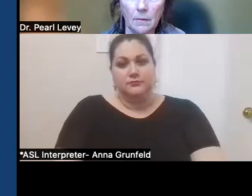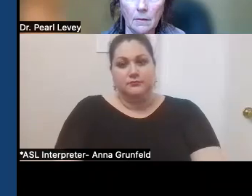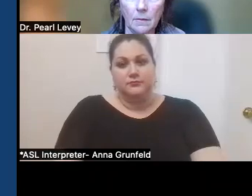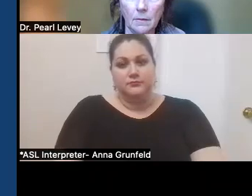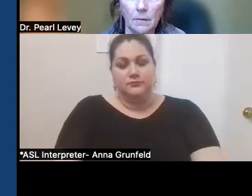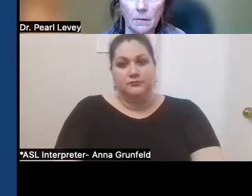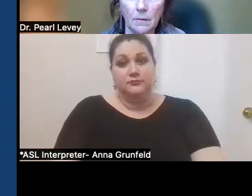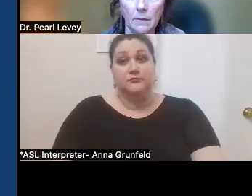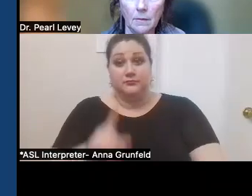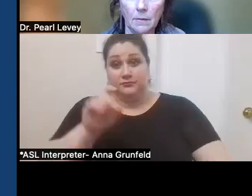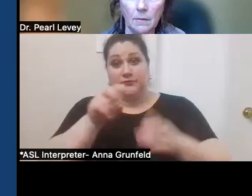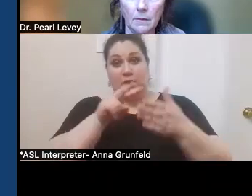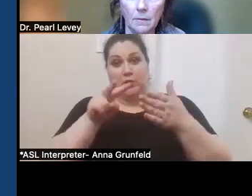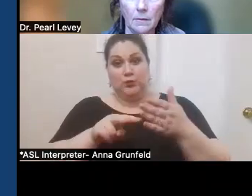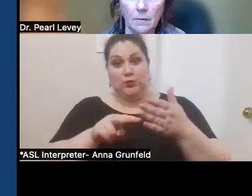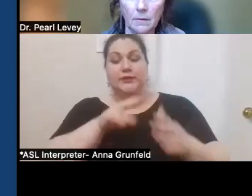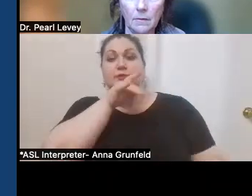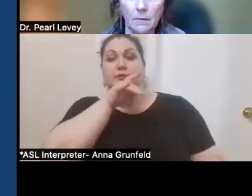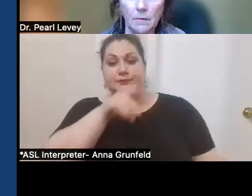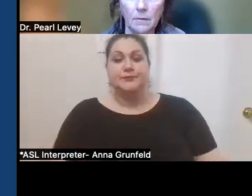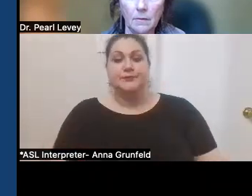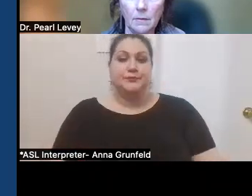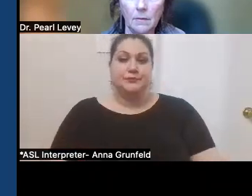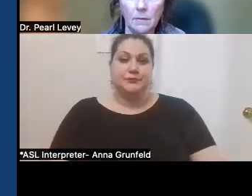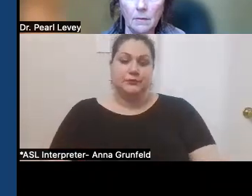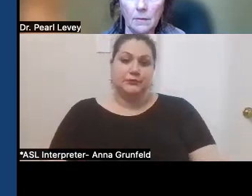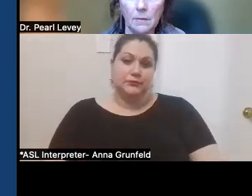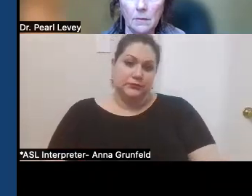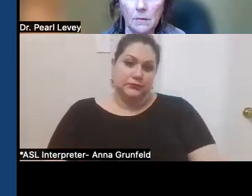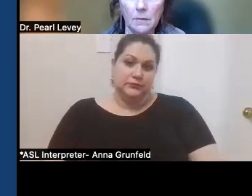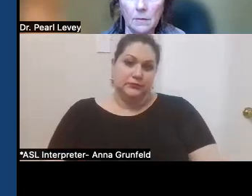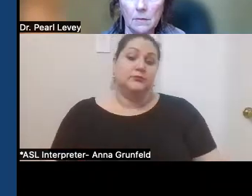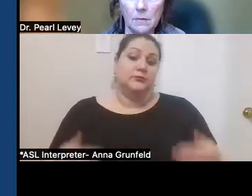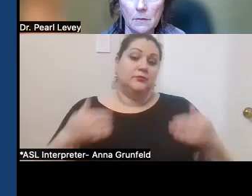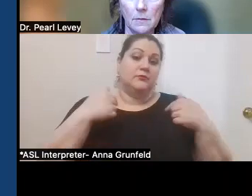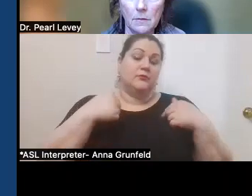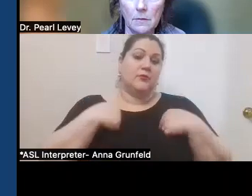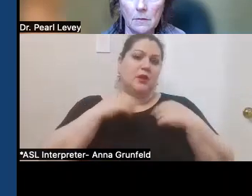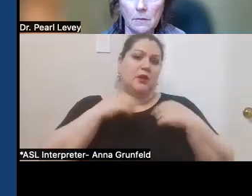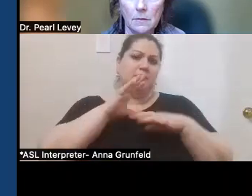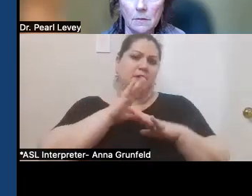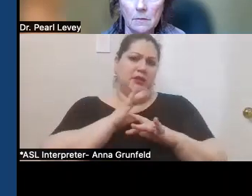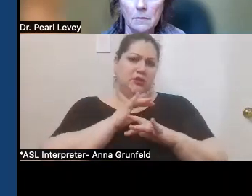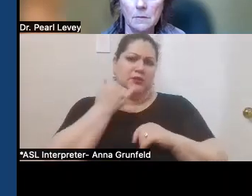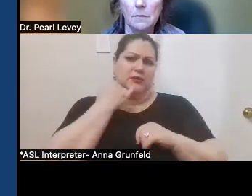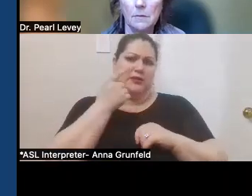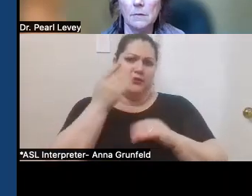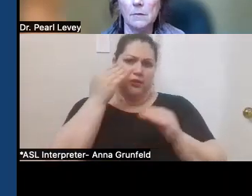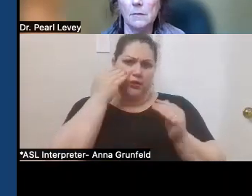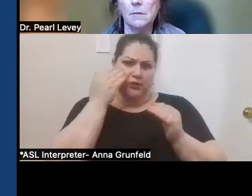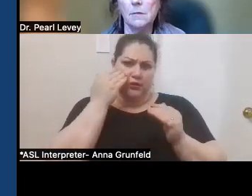So the question is, I am interested, if you know how many learners who have not